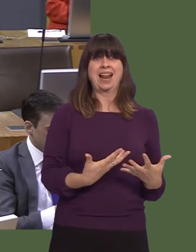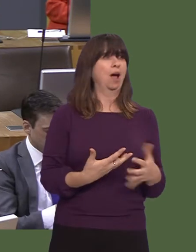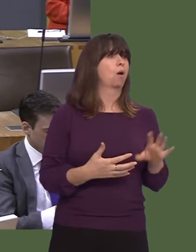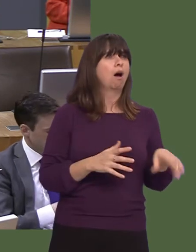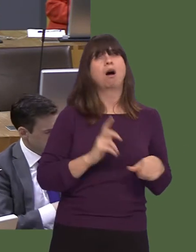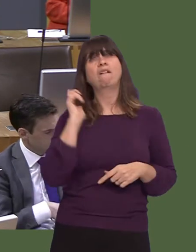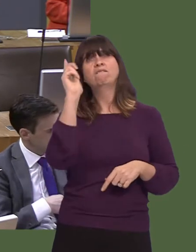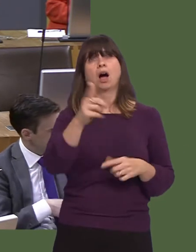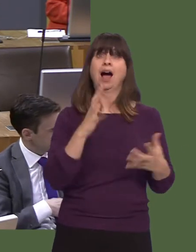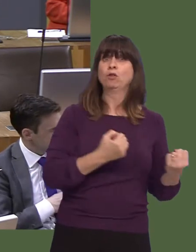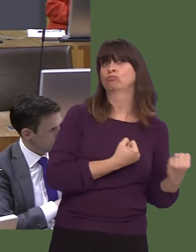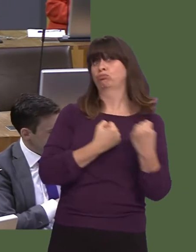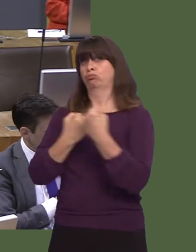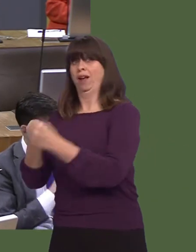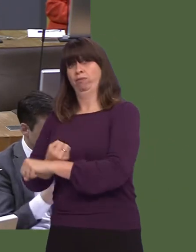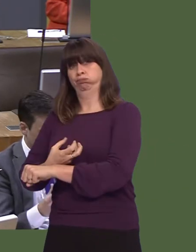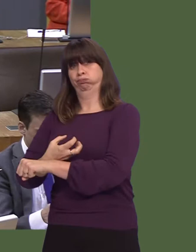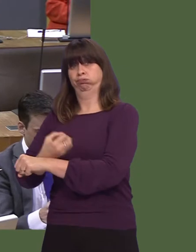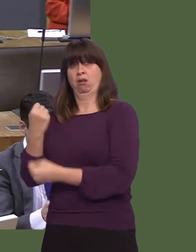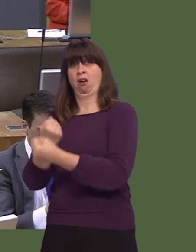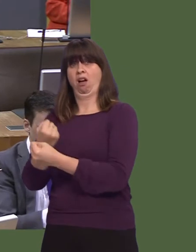own carbon footprint by giving them the option of being able to fly closer to home.